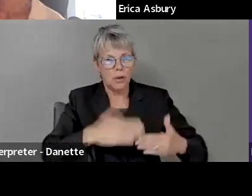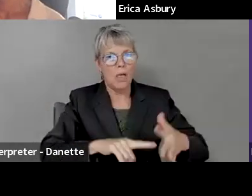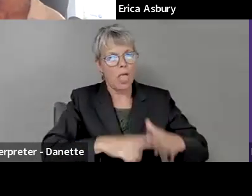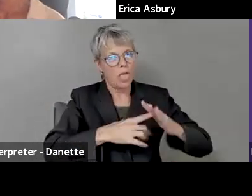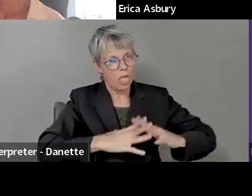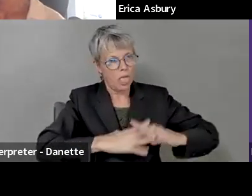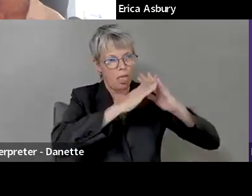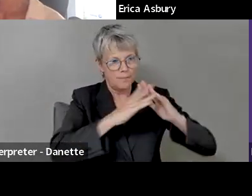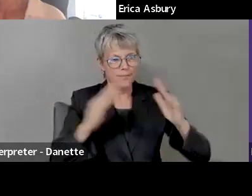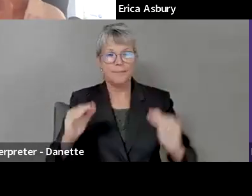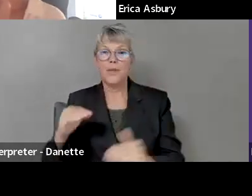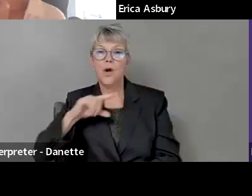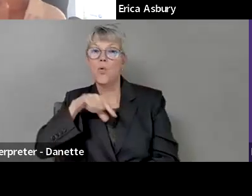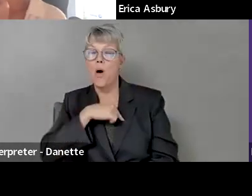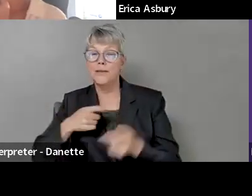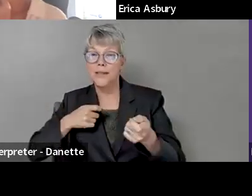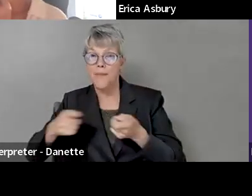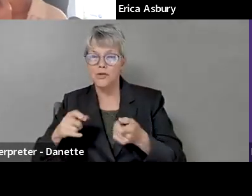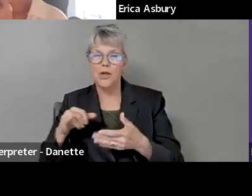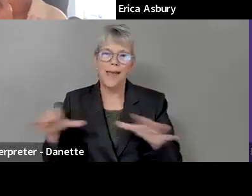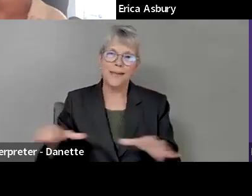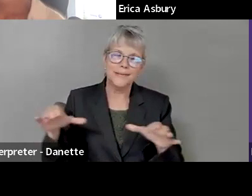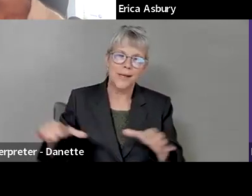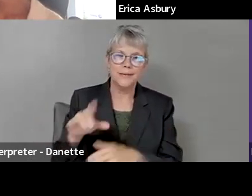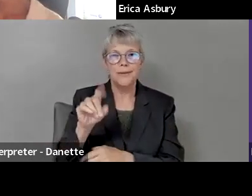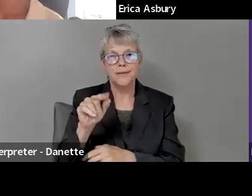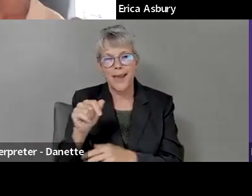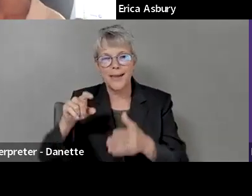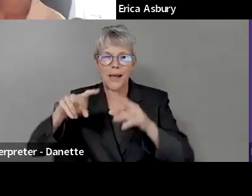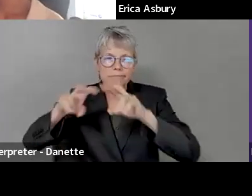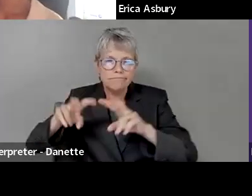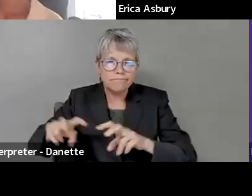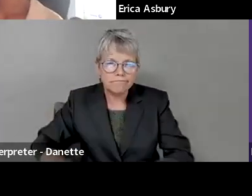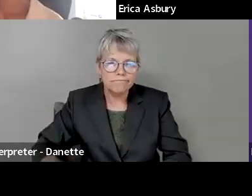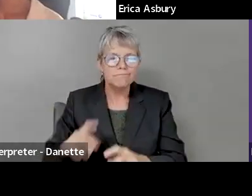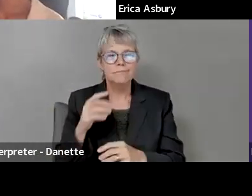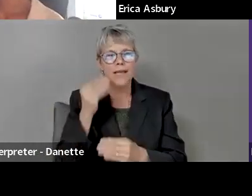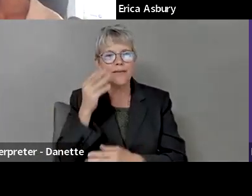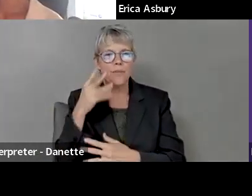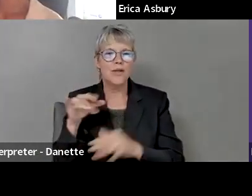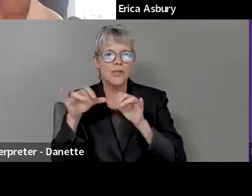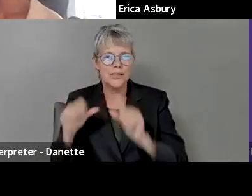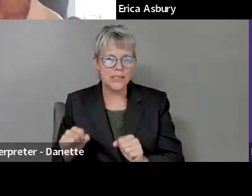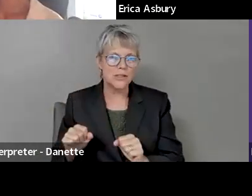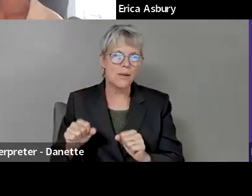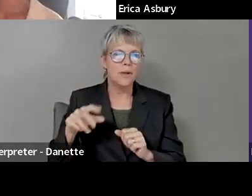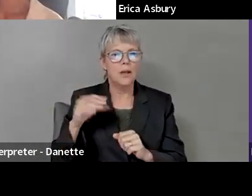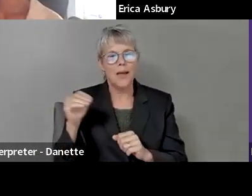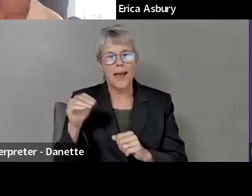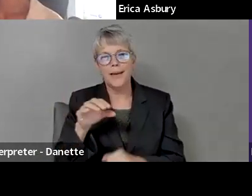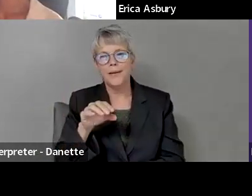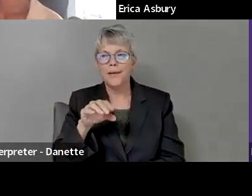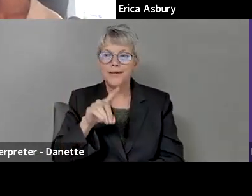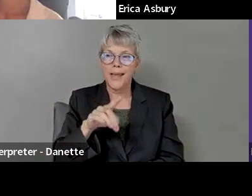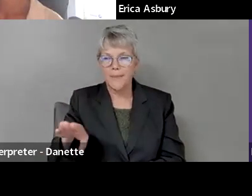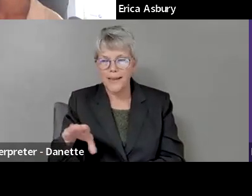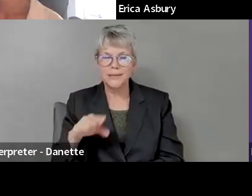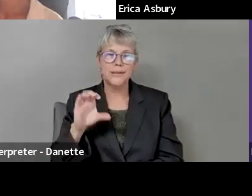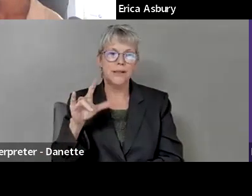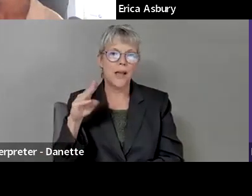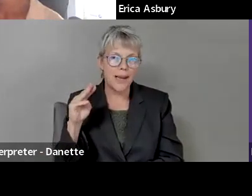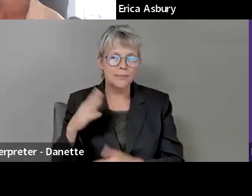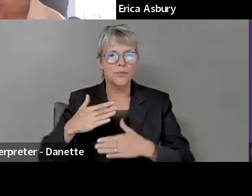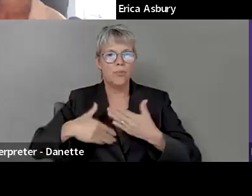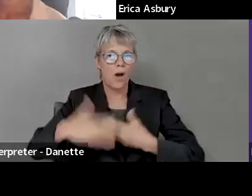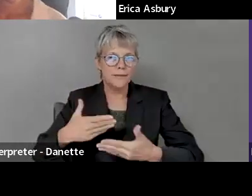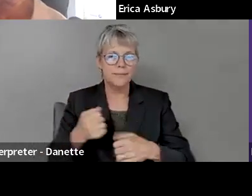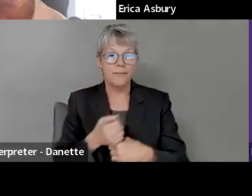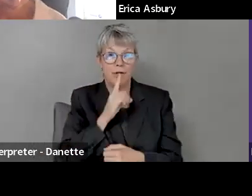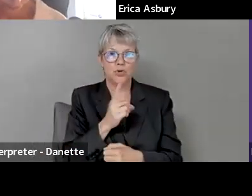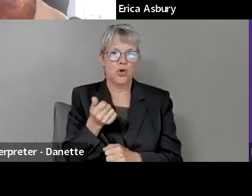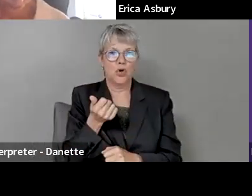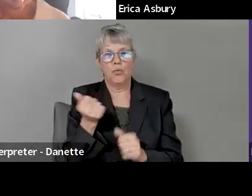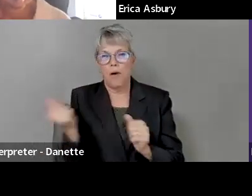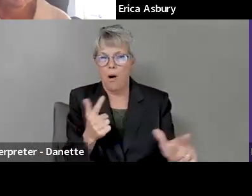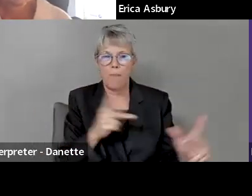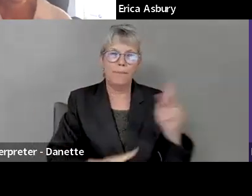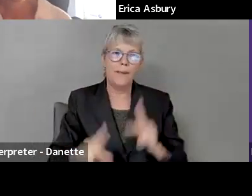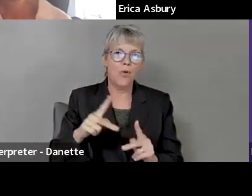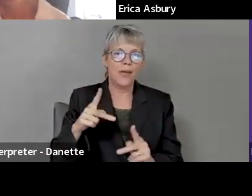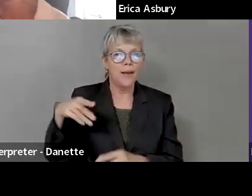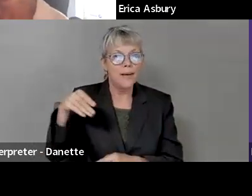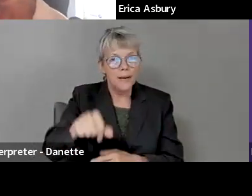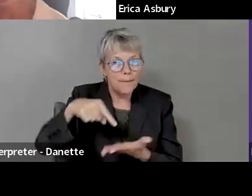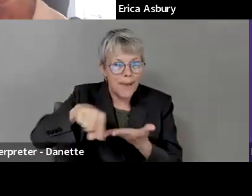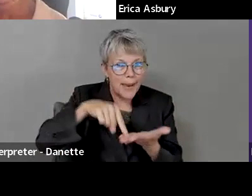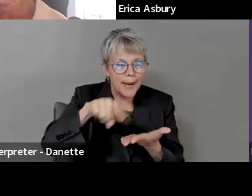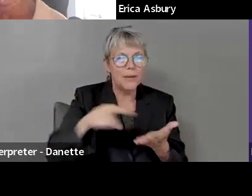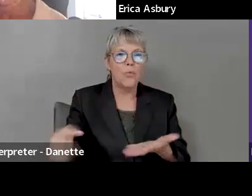Matt Herr (they): is under me. That does a lot of data work for the division of information systems, overseas like the the databases, so like claims, processing and and making sure that everyone's getting paid. And we're collecting the data that we need to report to the Federal Government.